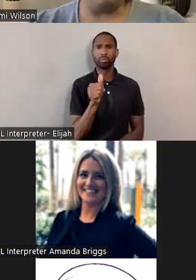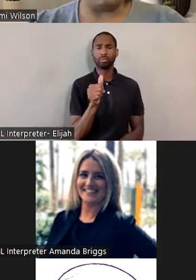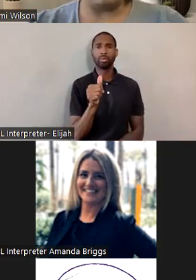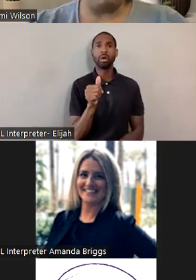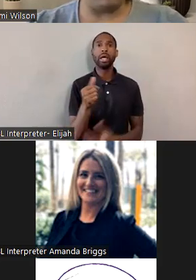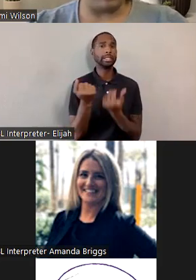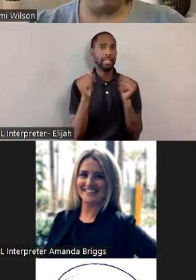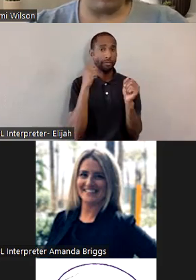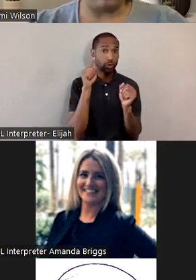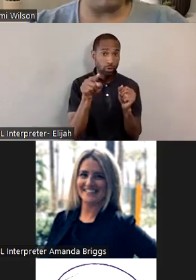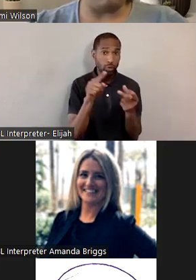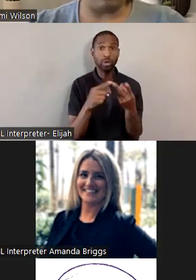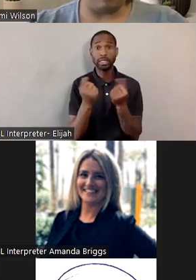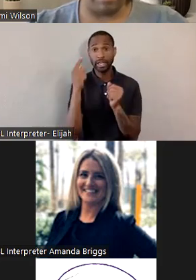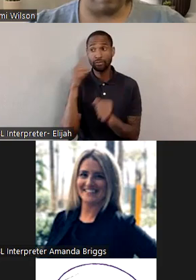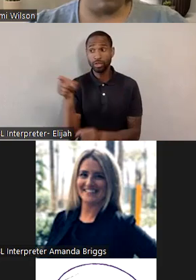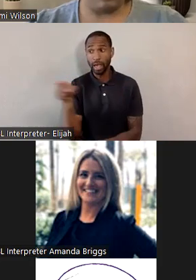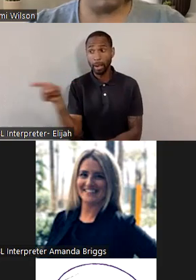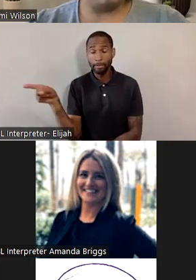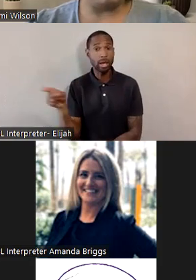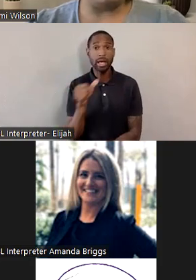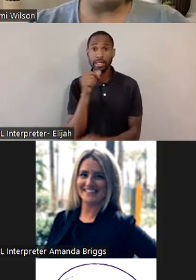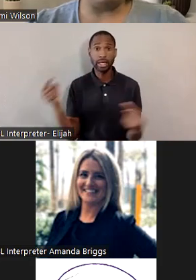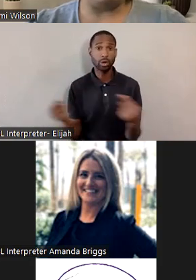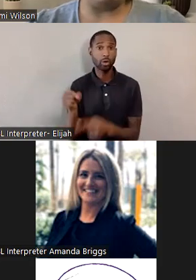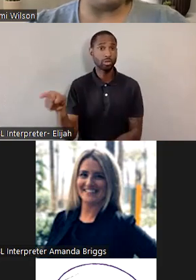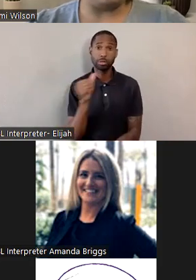you, it's safe for them, it's not gonna hurt them. It's really